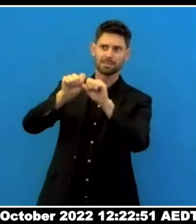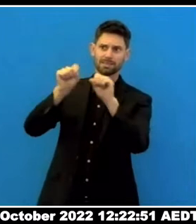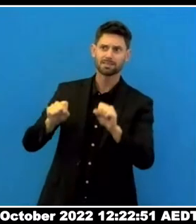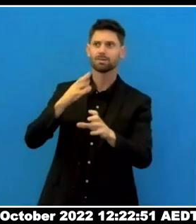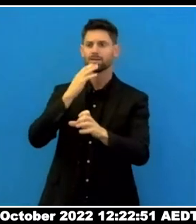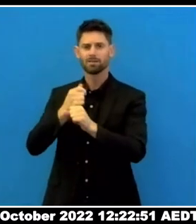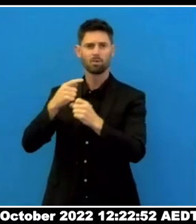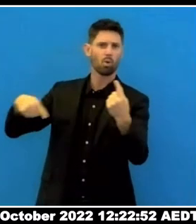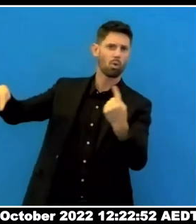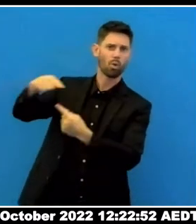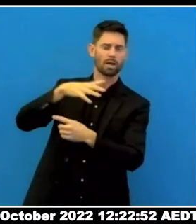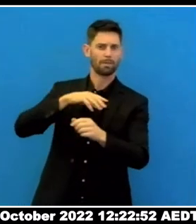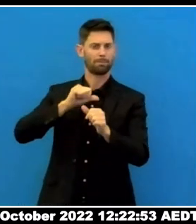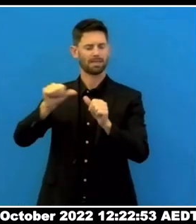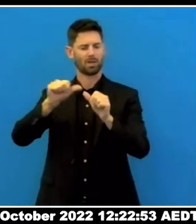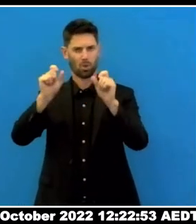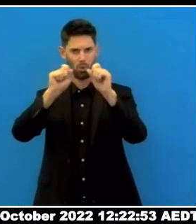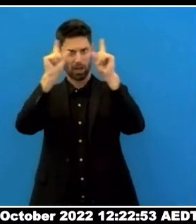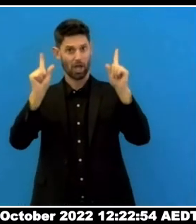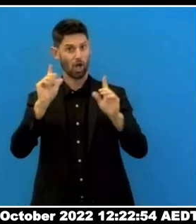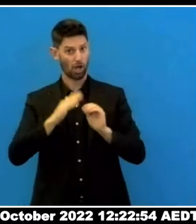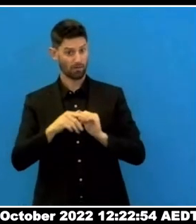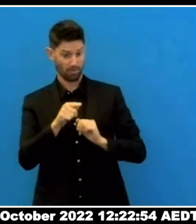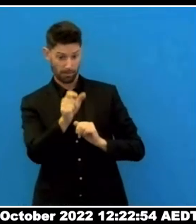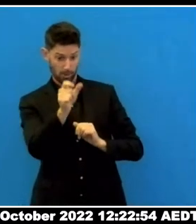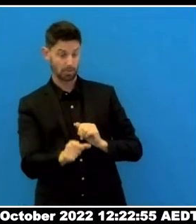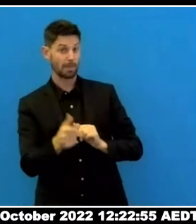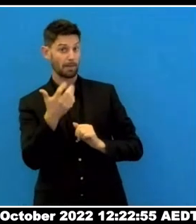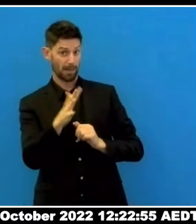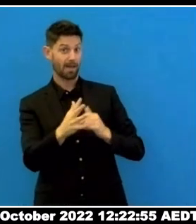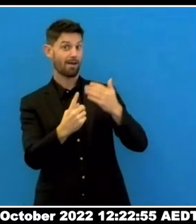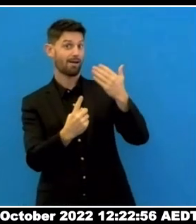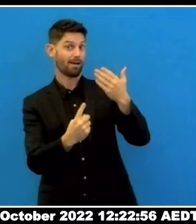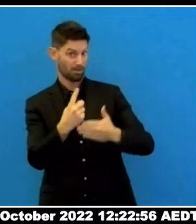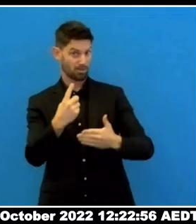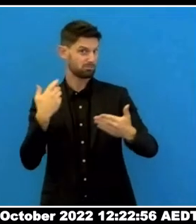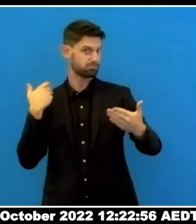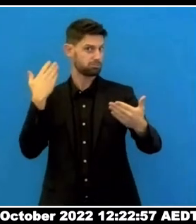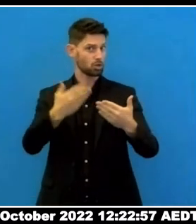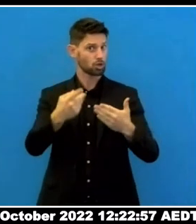generated by the trauma history of asylum seekers and refugees.